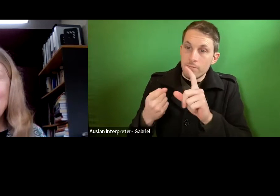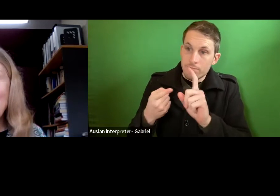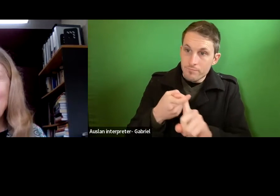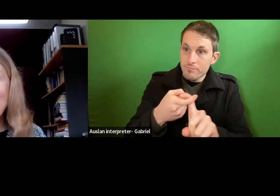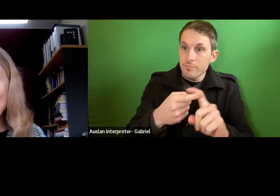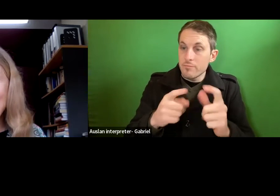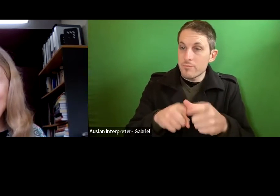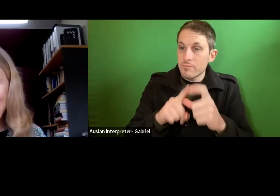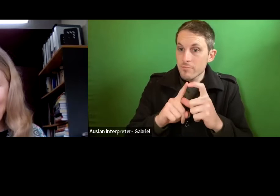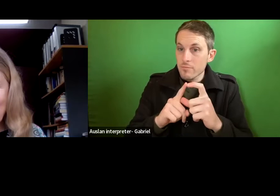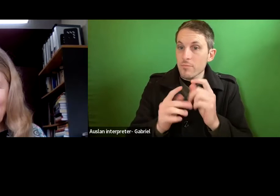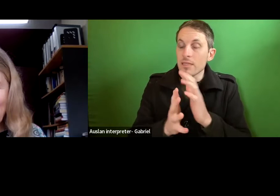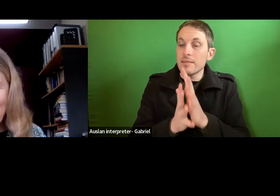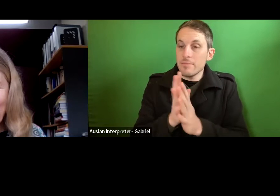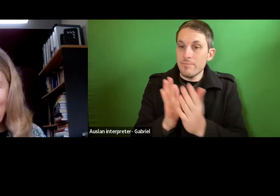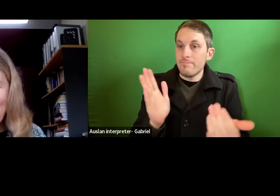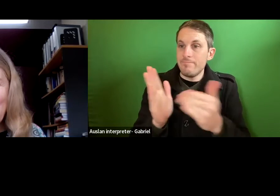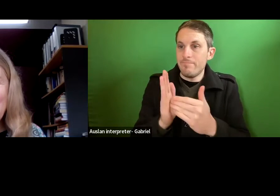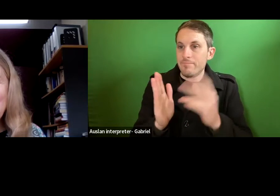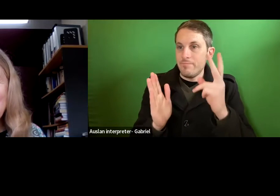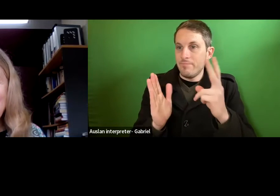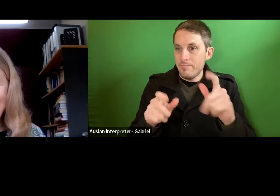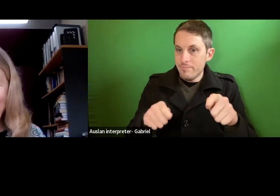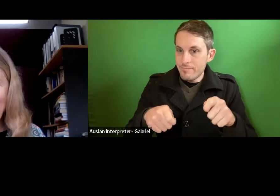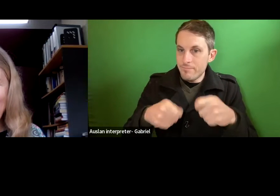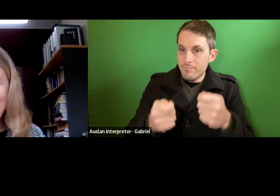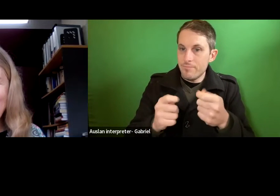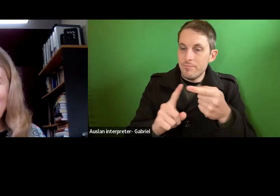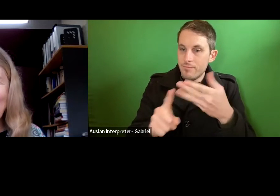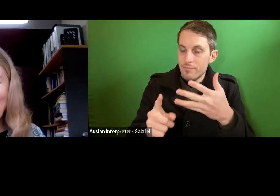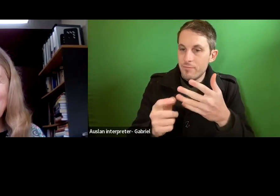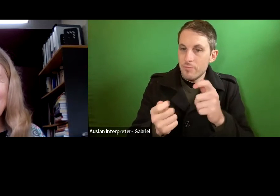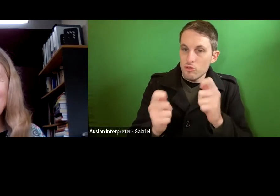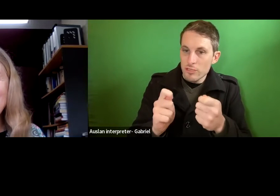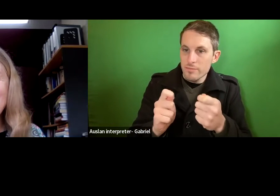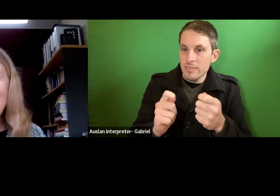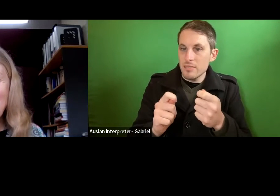it becomes more and more important to put in place specific adjustments and accommodations